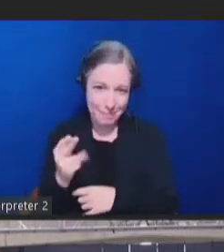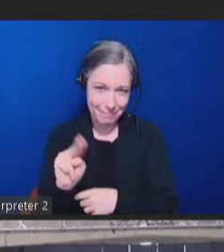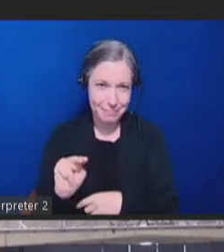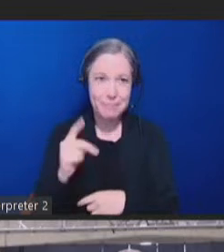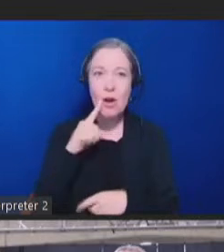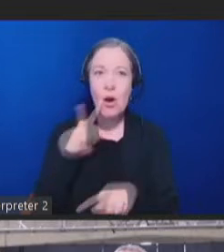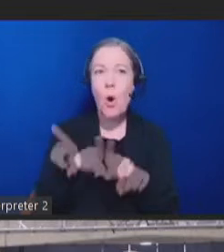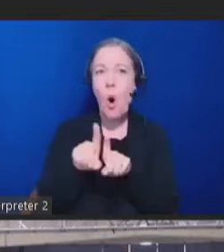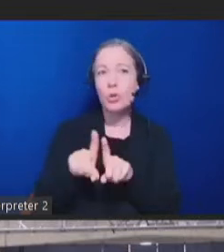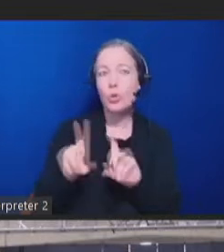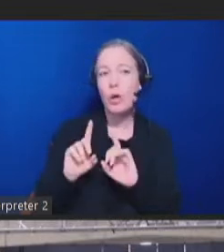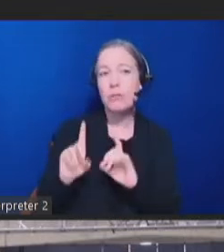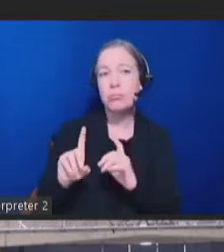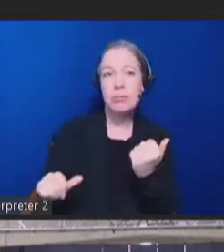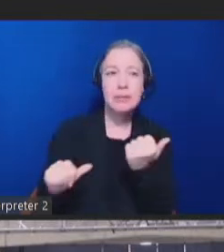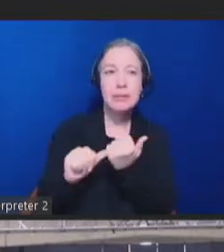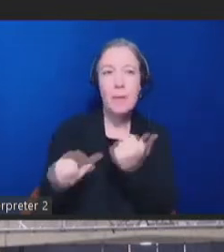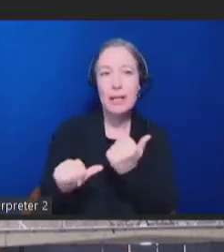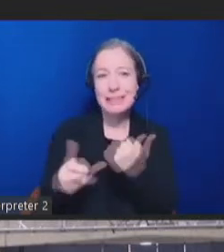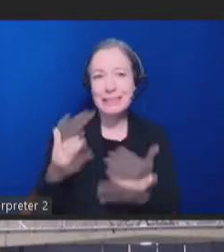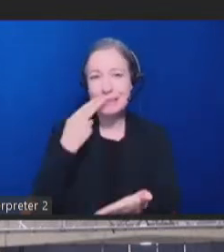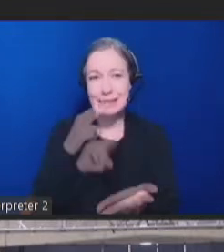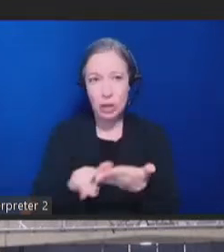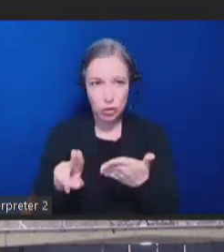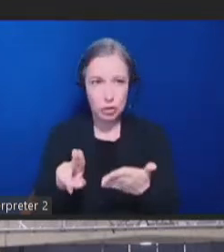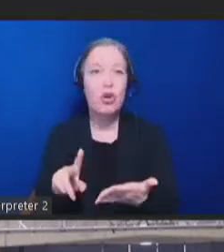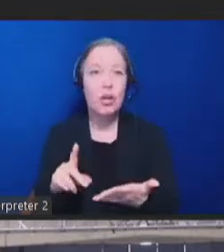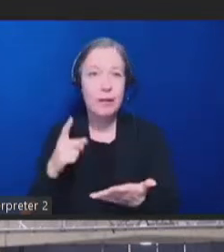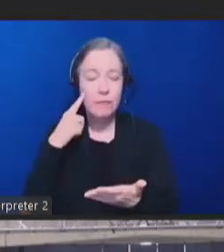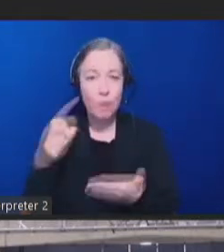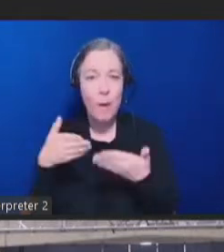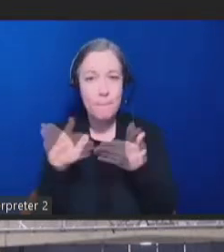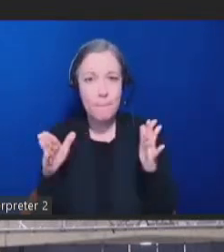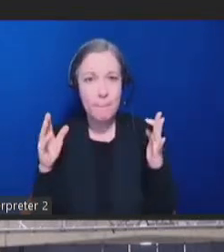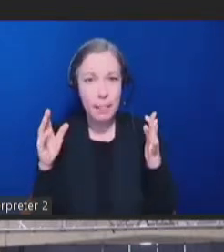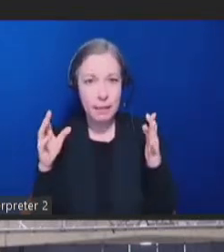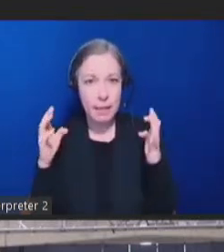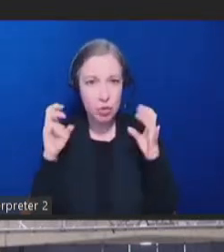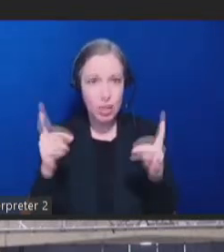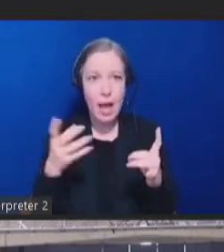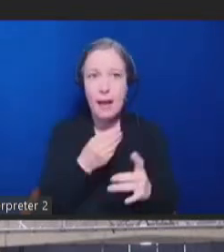public education -- or for public health and the current DAS for public education.